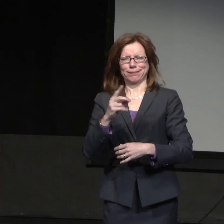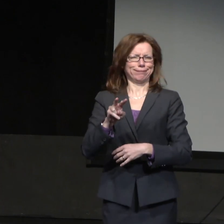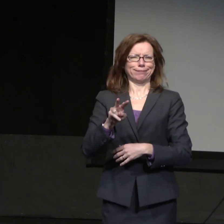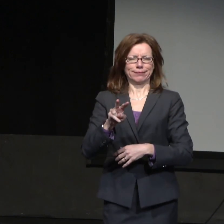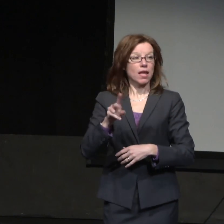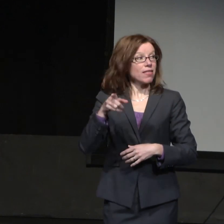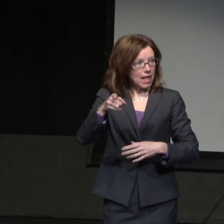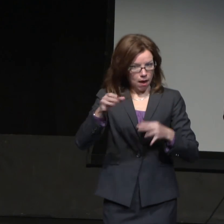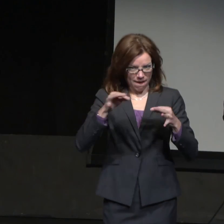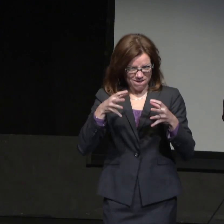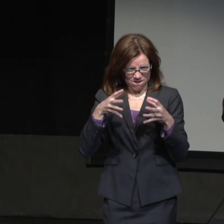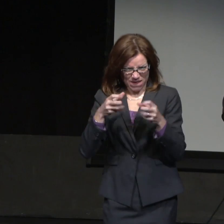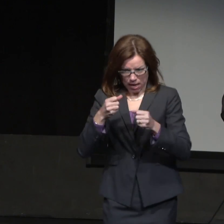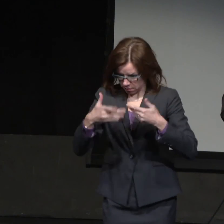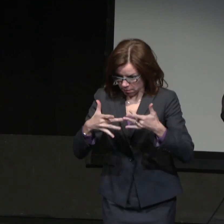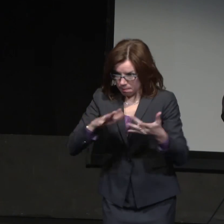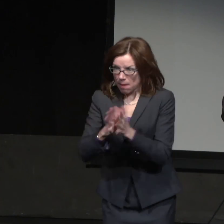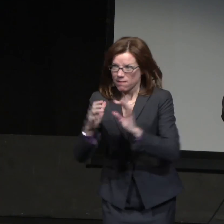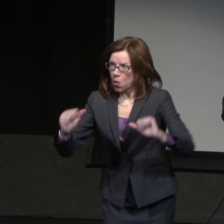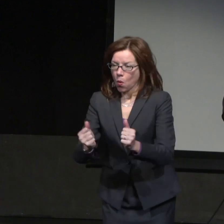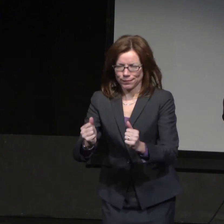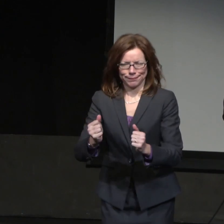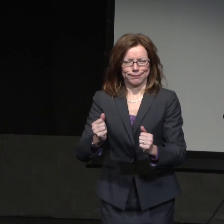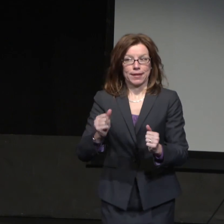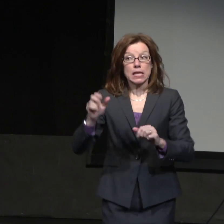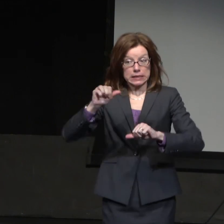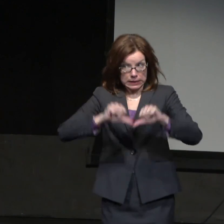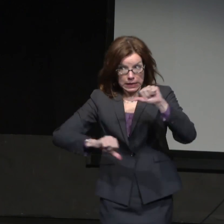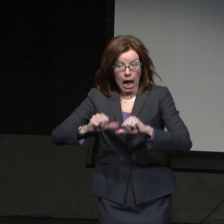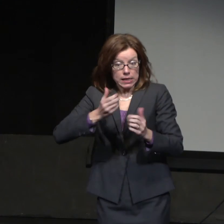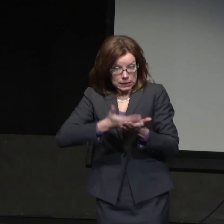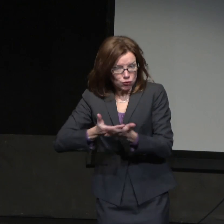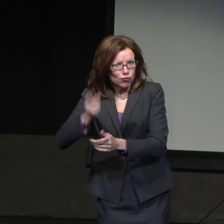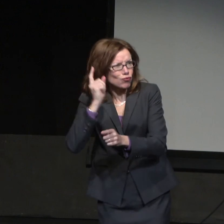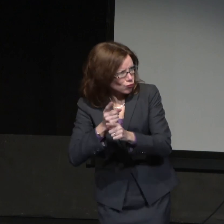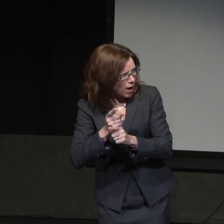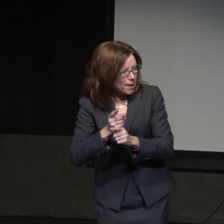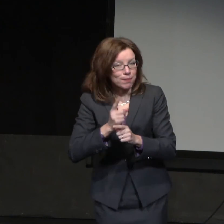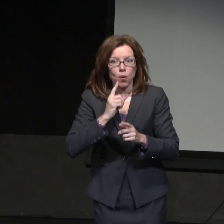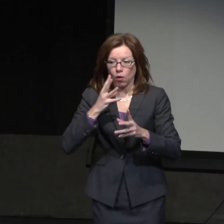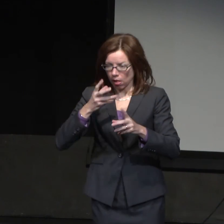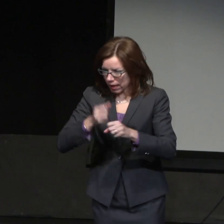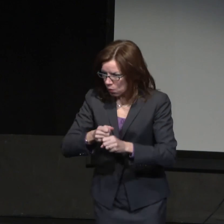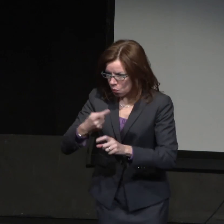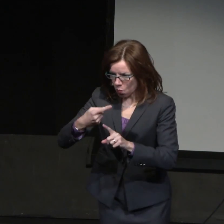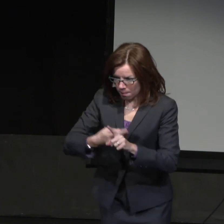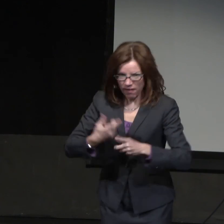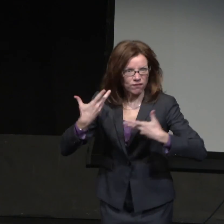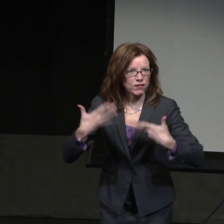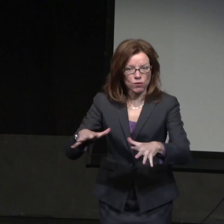But they got the science right. It's just instead of happening in a few weeks or months, it would've taken place in a few decades,